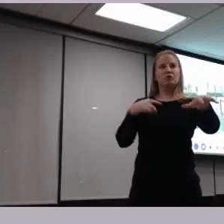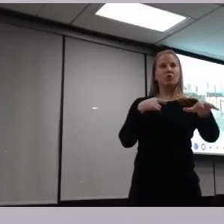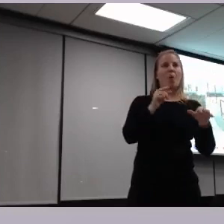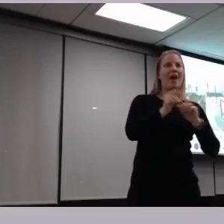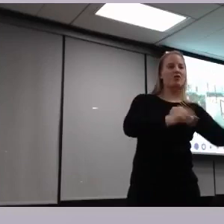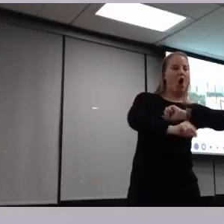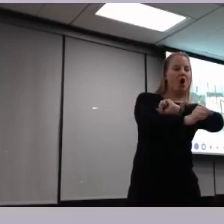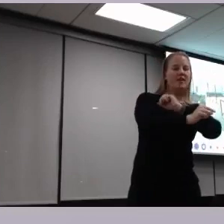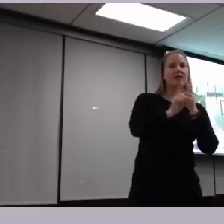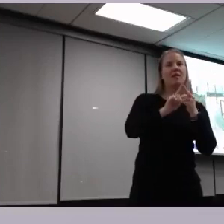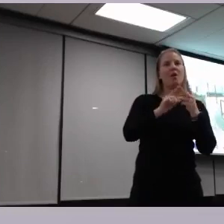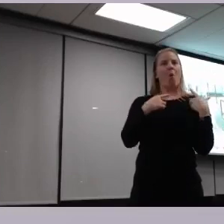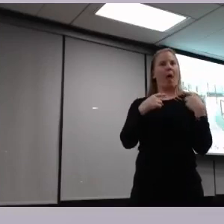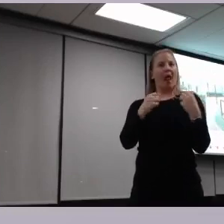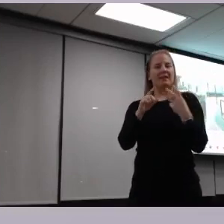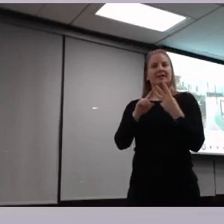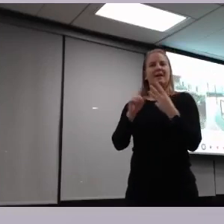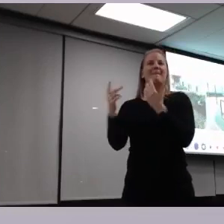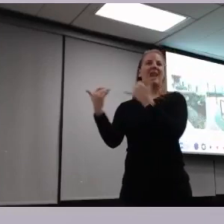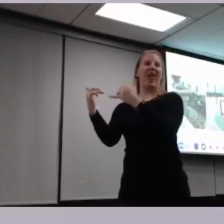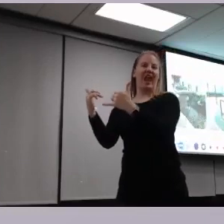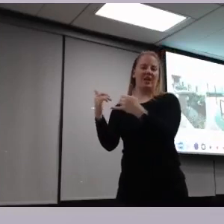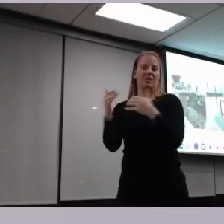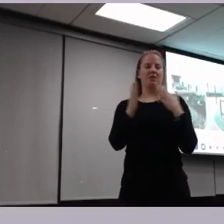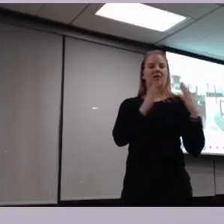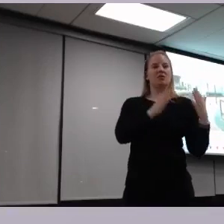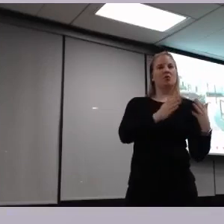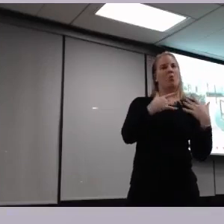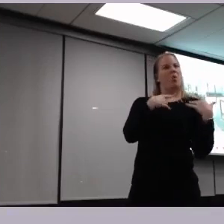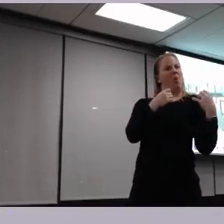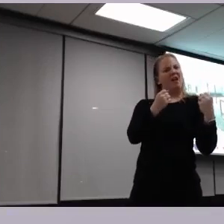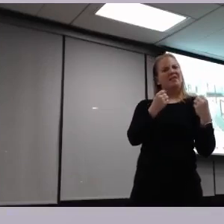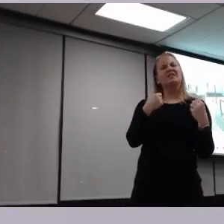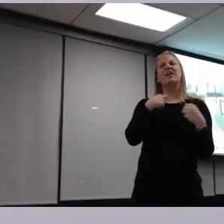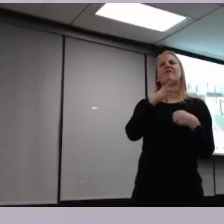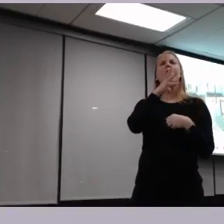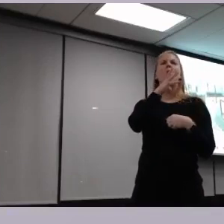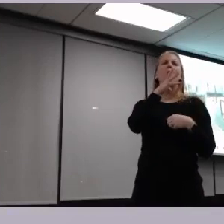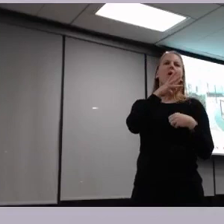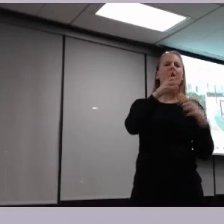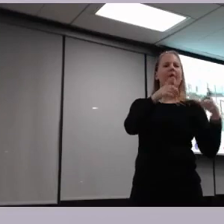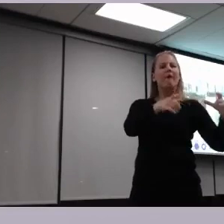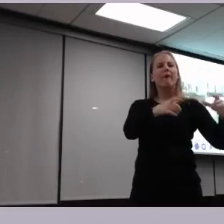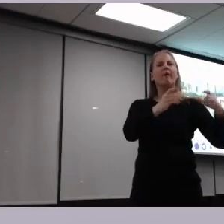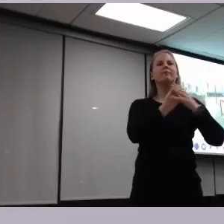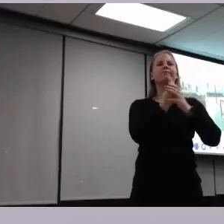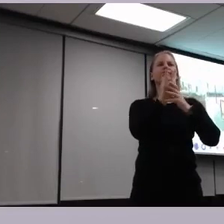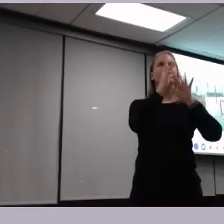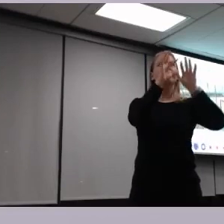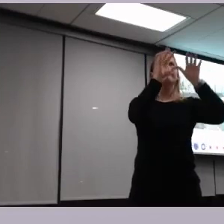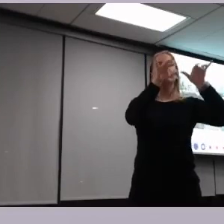They have a creek like water feature with plenty of areas like boulders within the wellness zone.